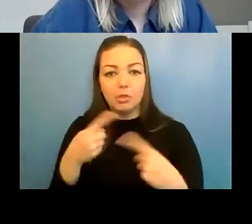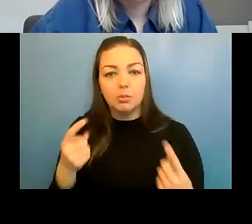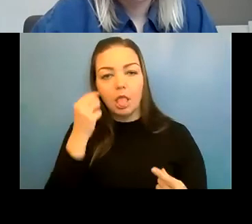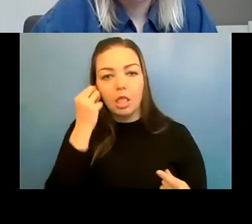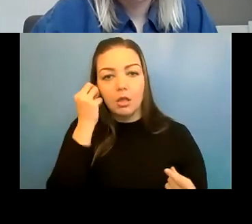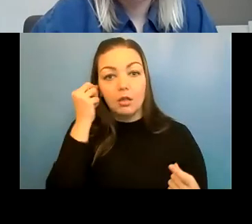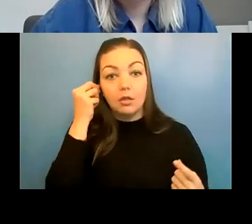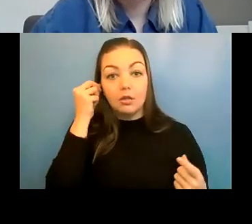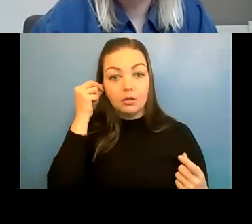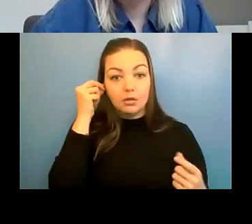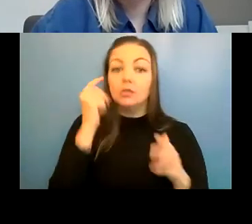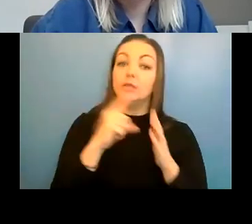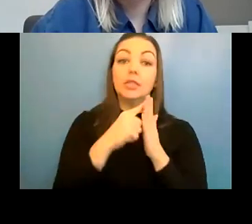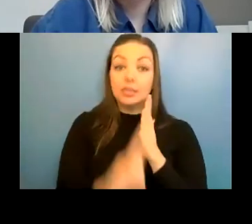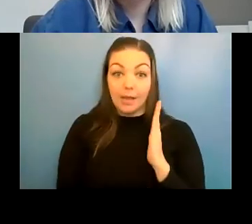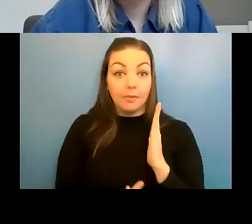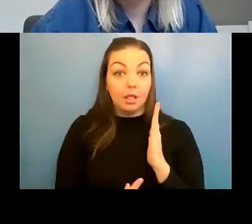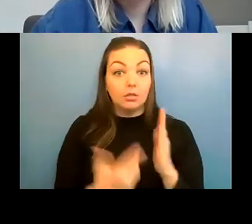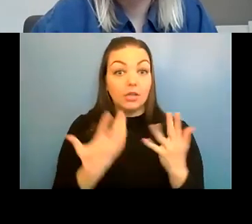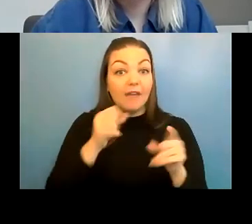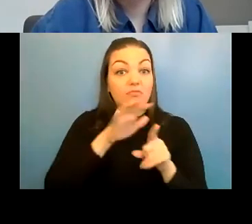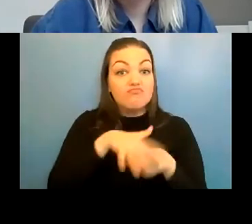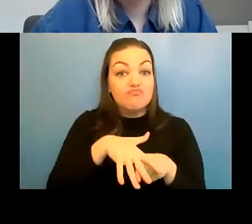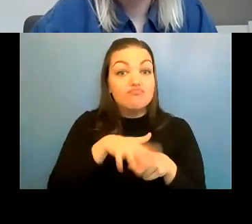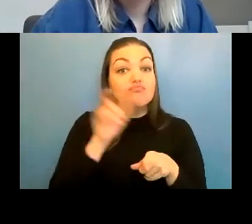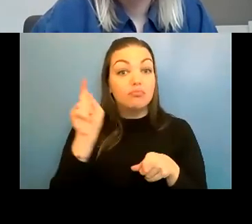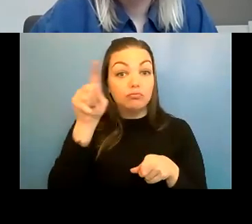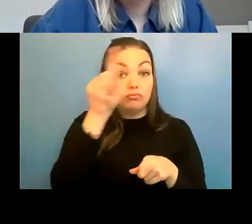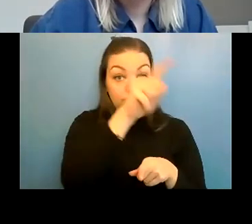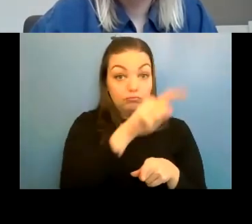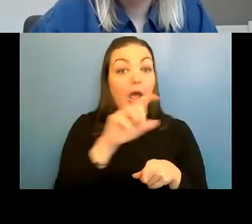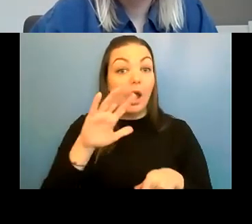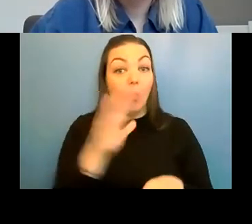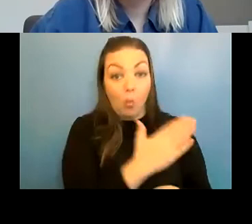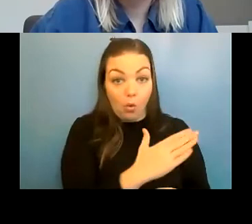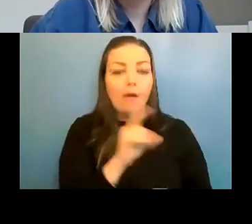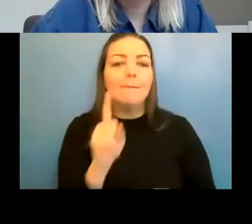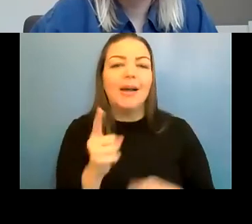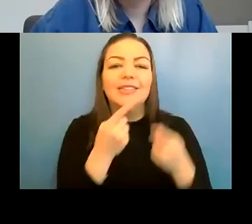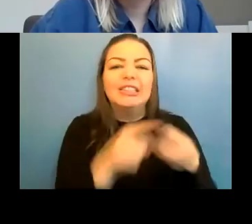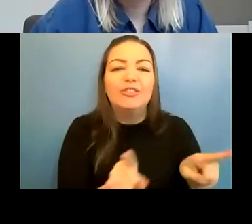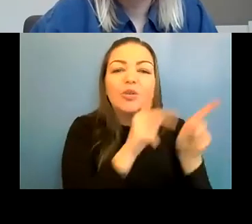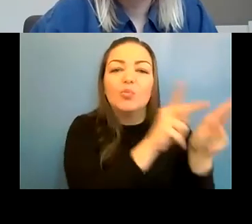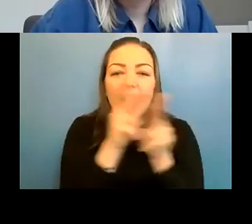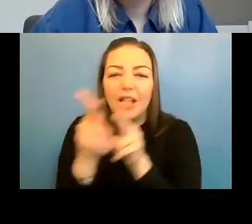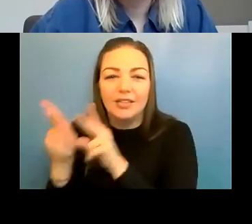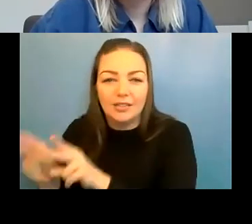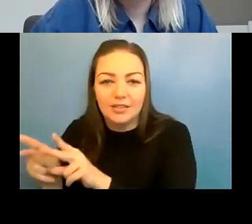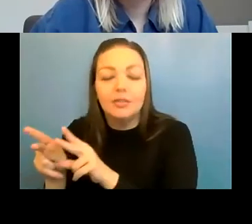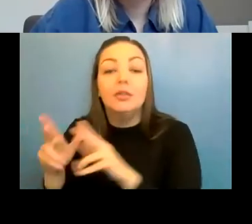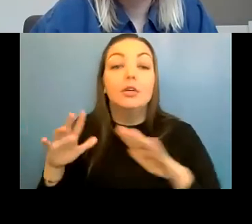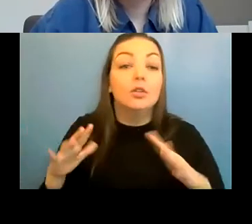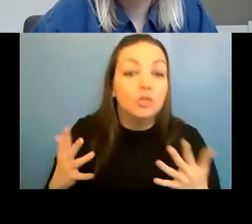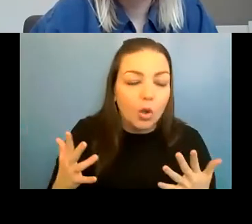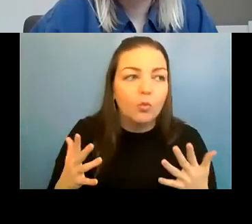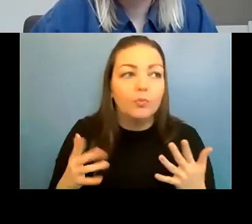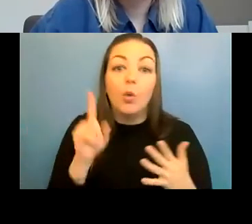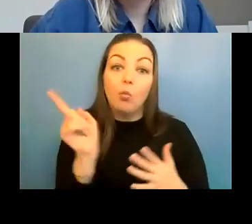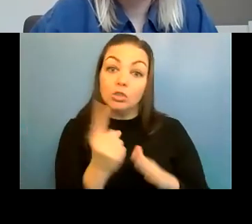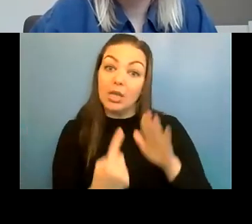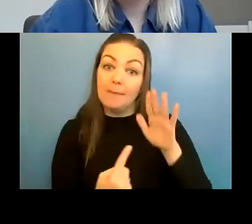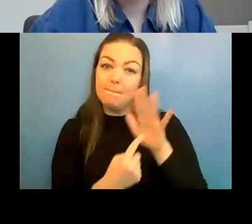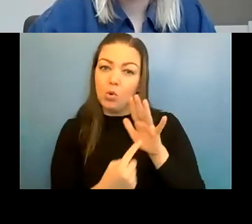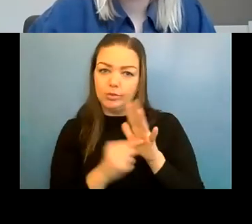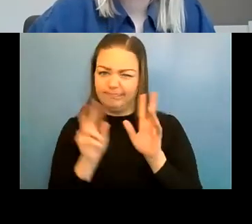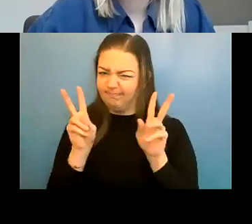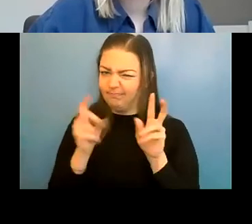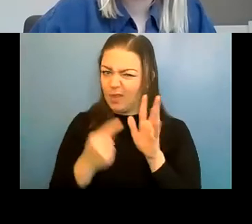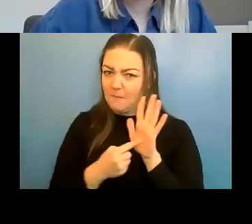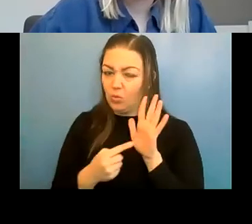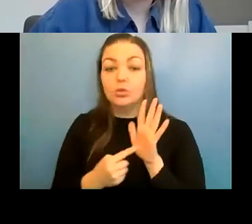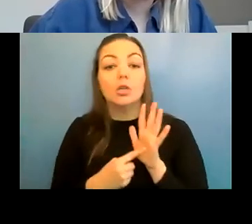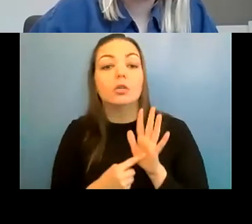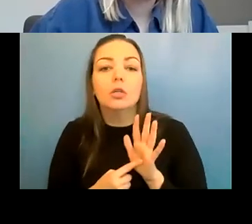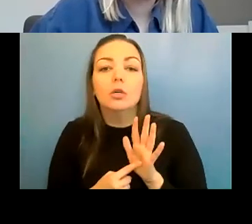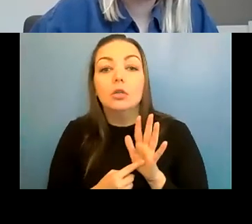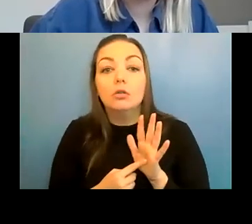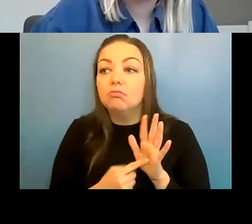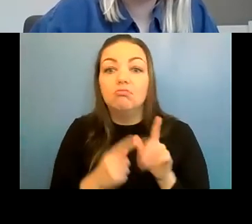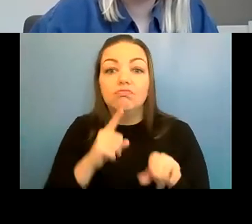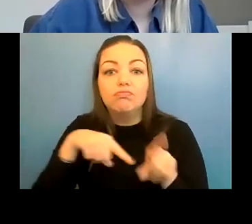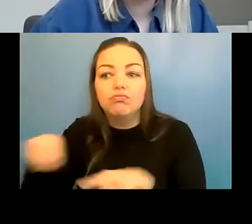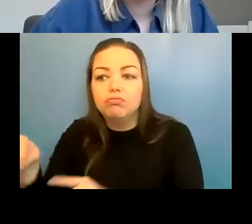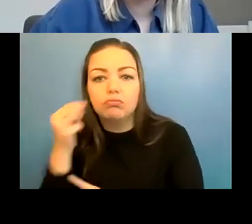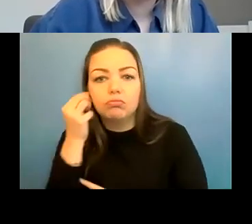discriminated against systemically throughout the world, yeah, but in very different ways.